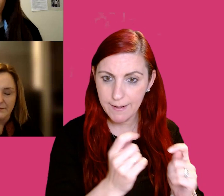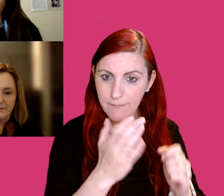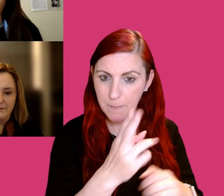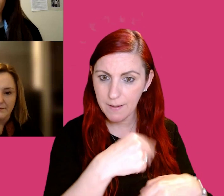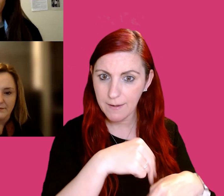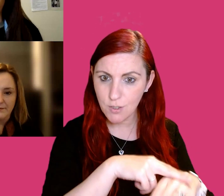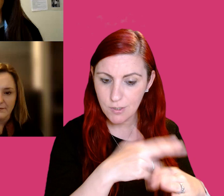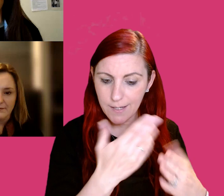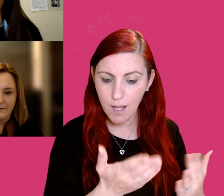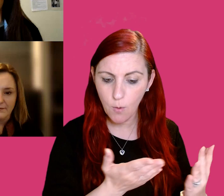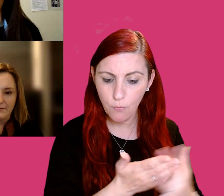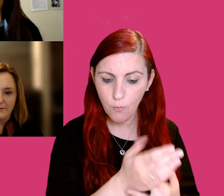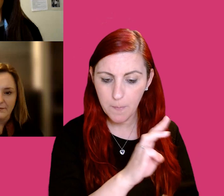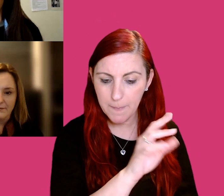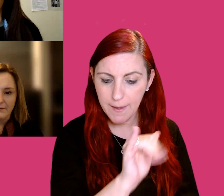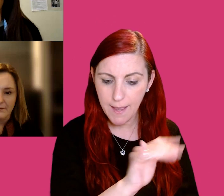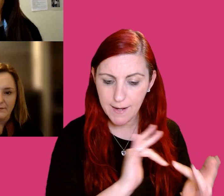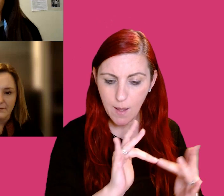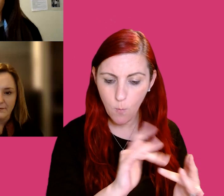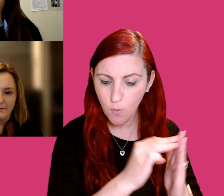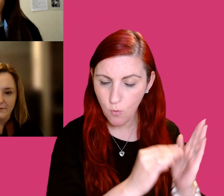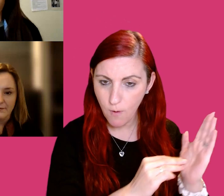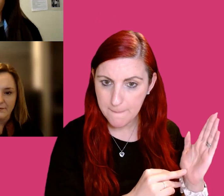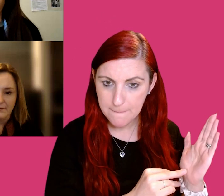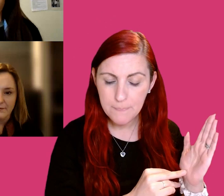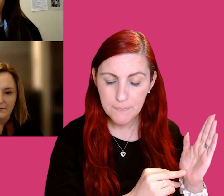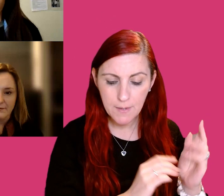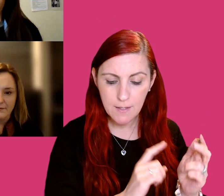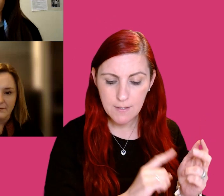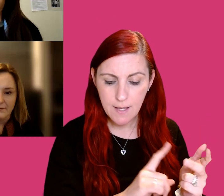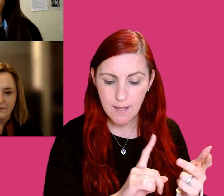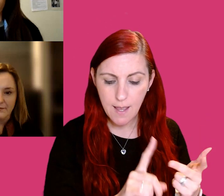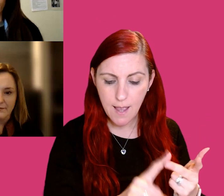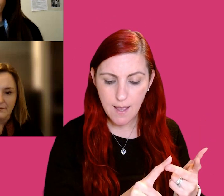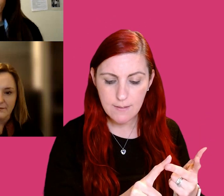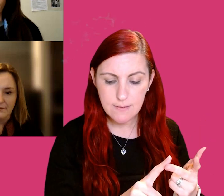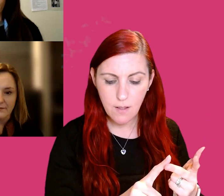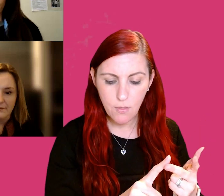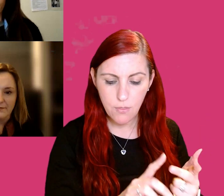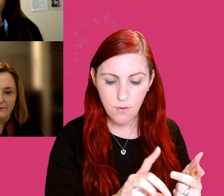um through the PPI Ignite Network program and there is actually a doctoral module we're